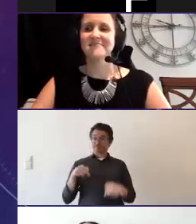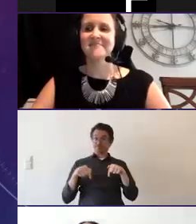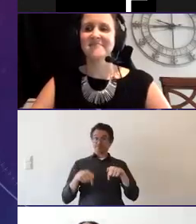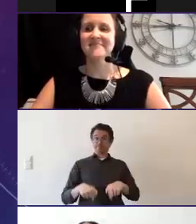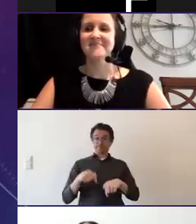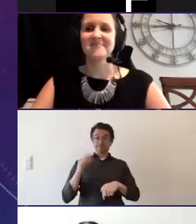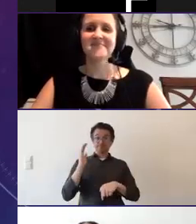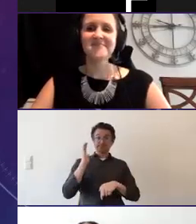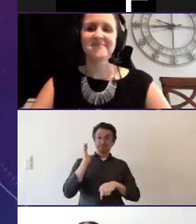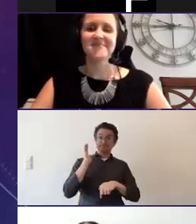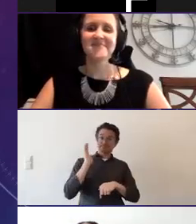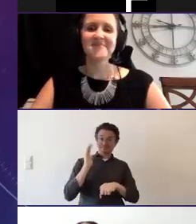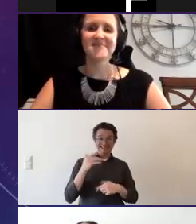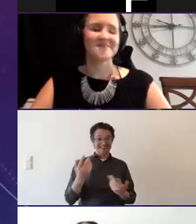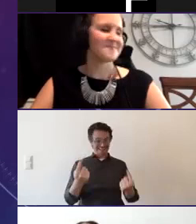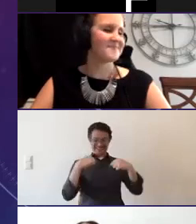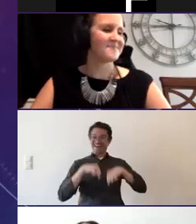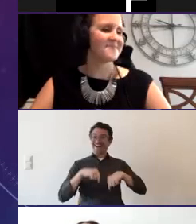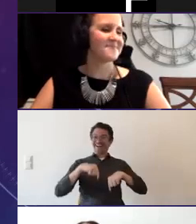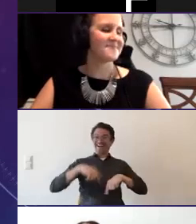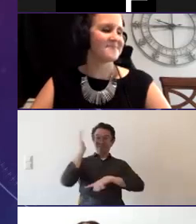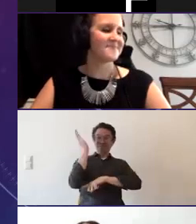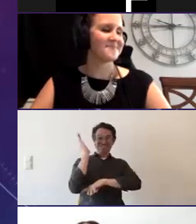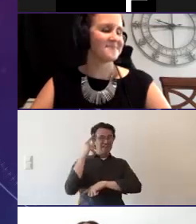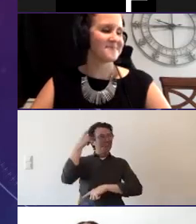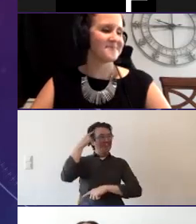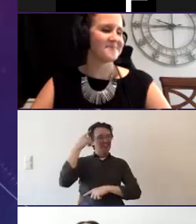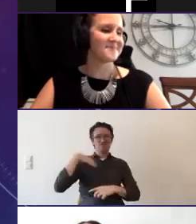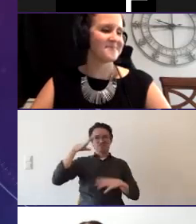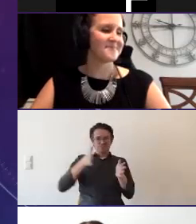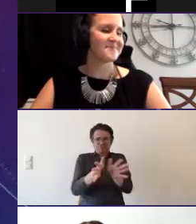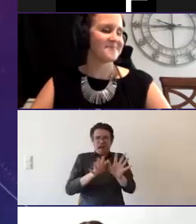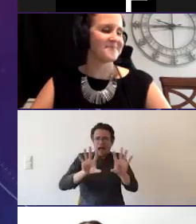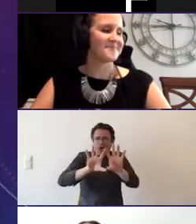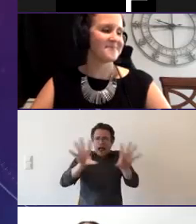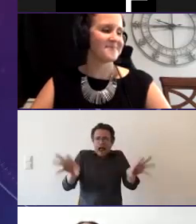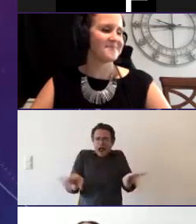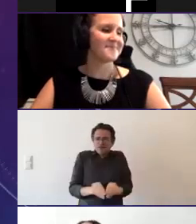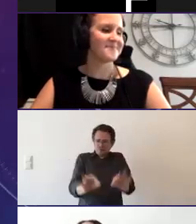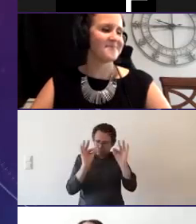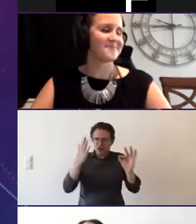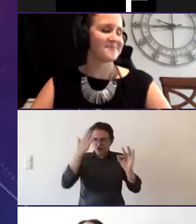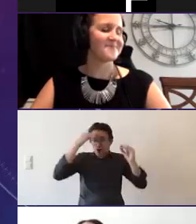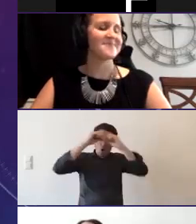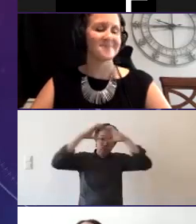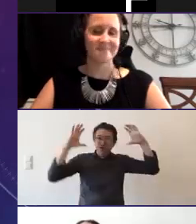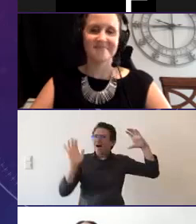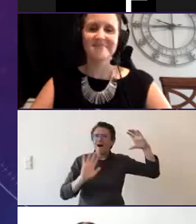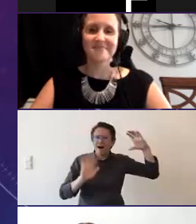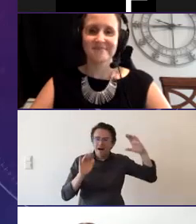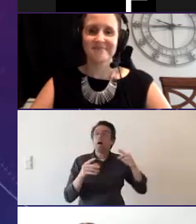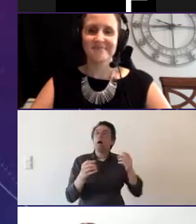is different so you start out by asking what do you need how can I help I'm